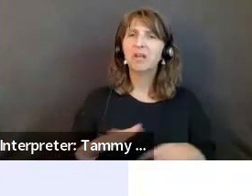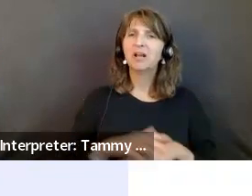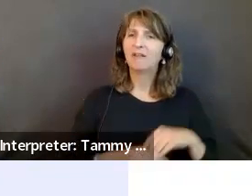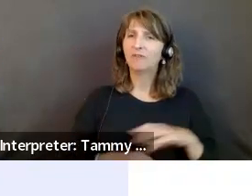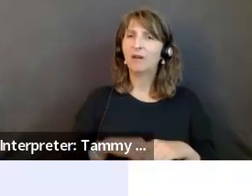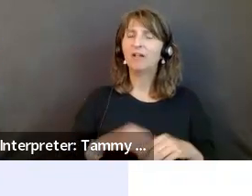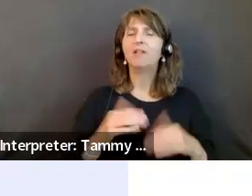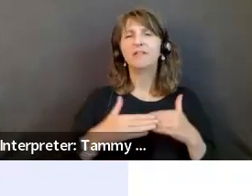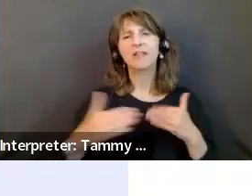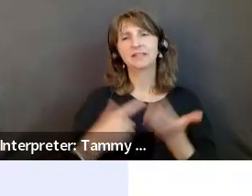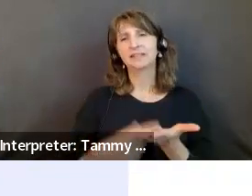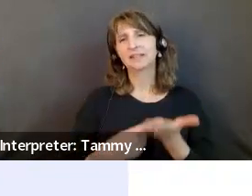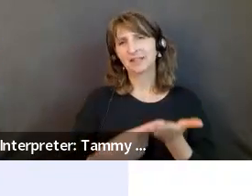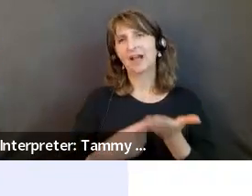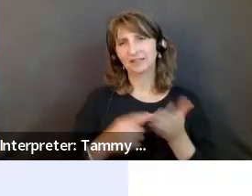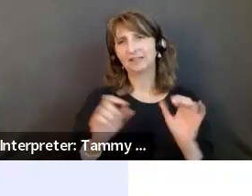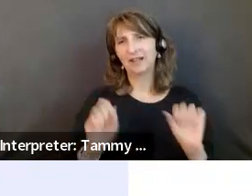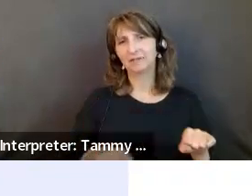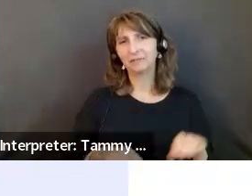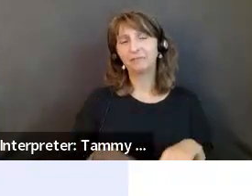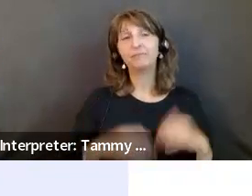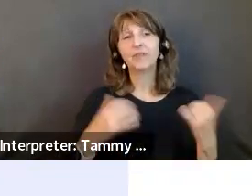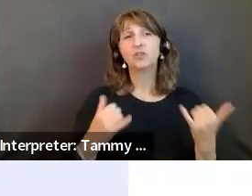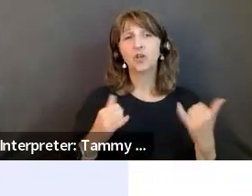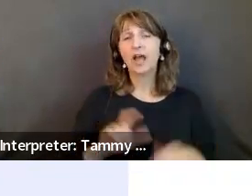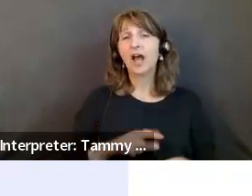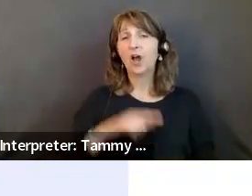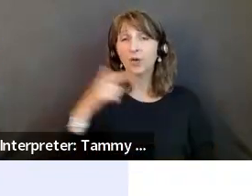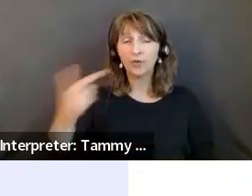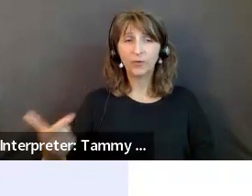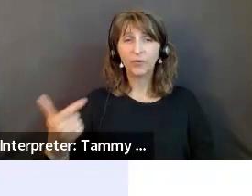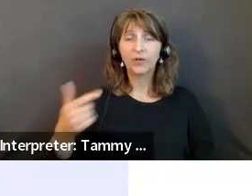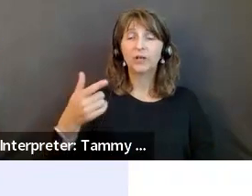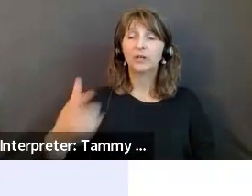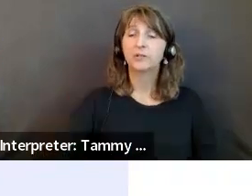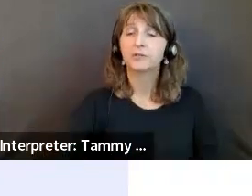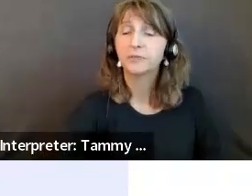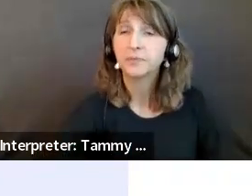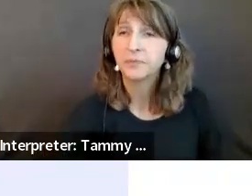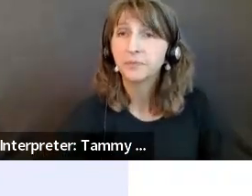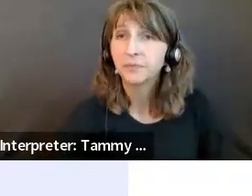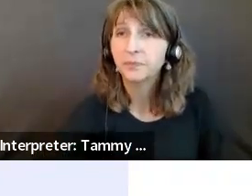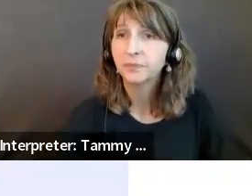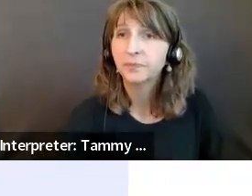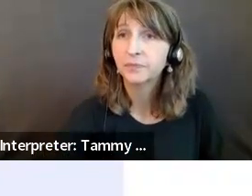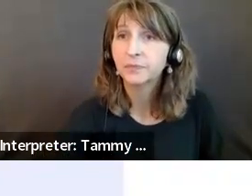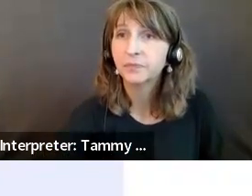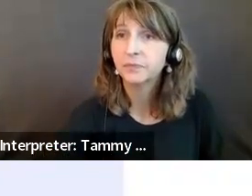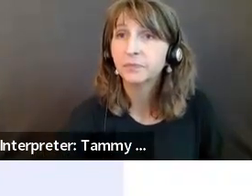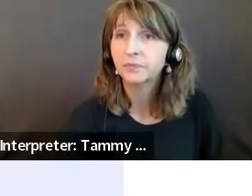So I'll turn it out over now to Dr. Tawabich for the actual real stuff that we asked.